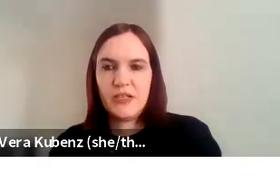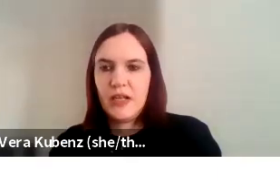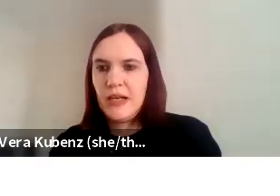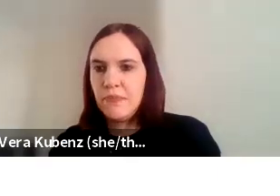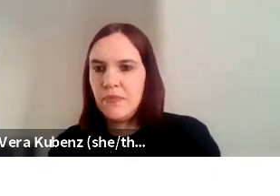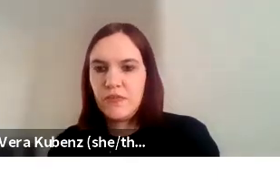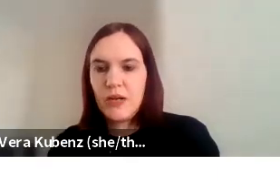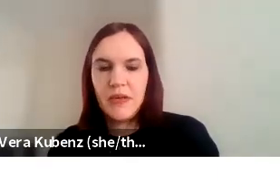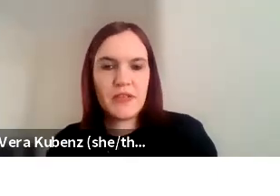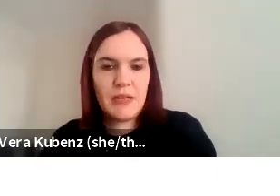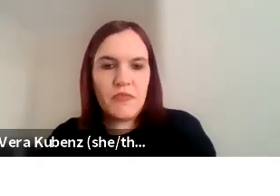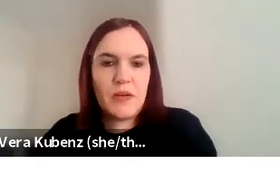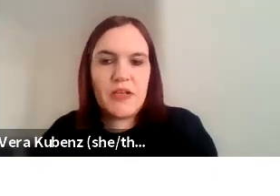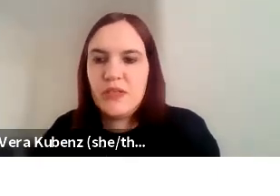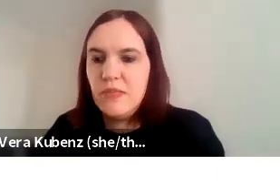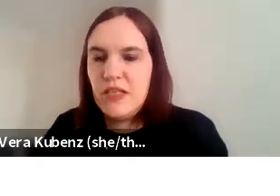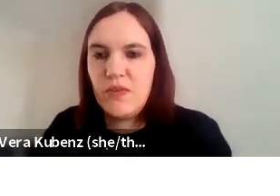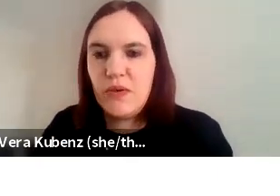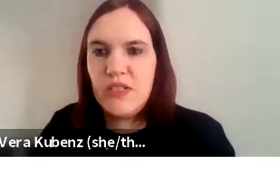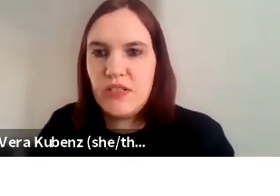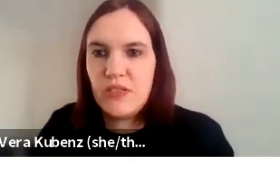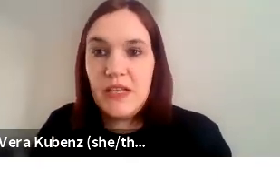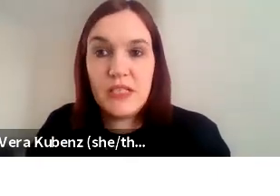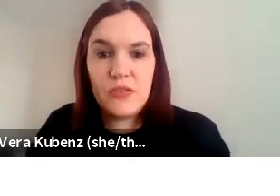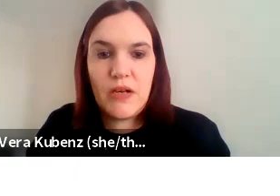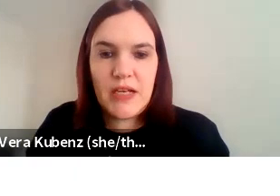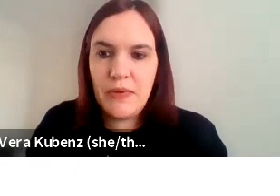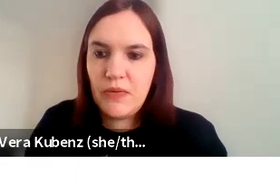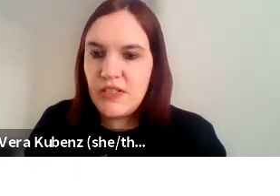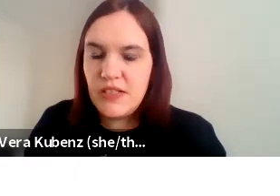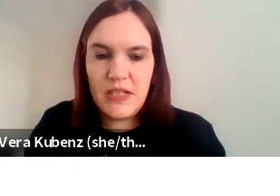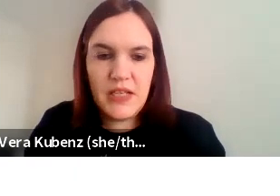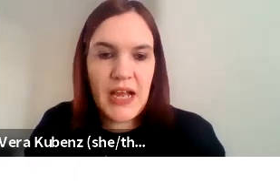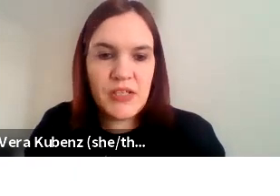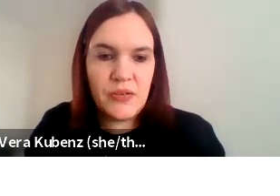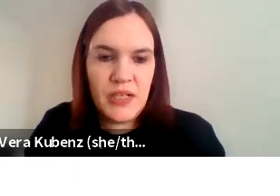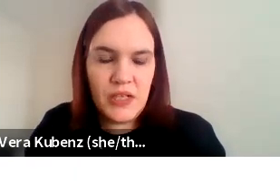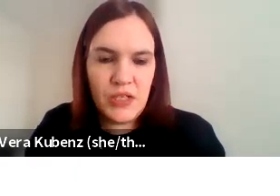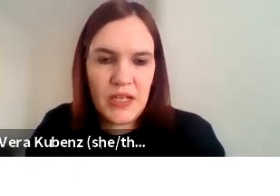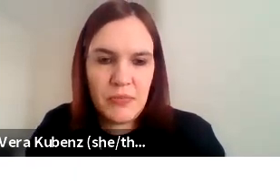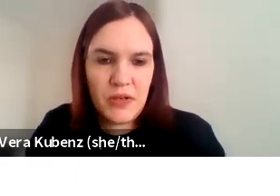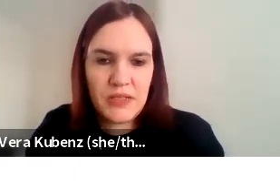We've got a bit of time, we've got about 20 minutes for questions, so please do type your questions in the chat or in the Q&A box